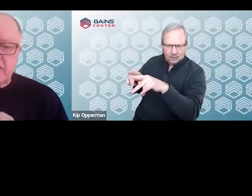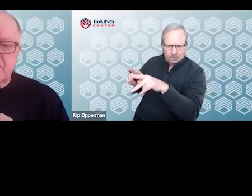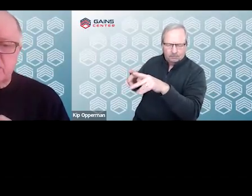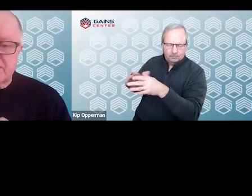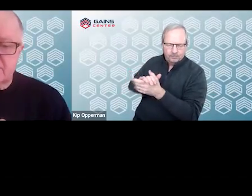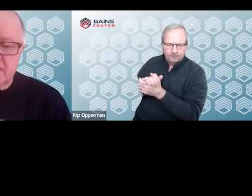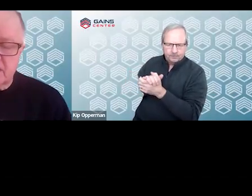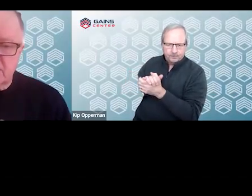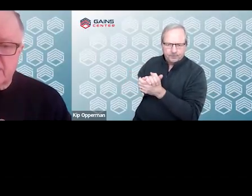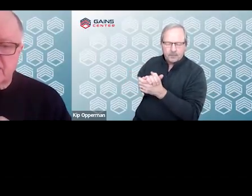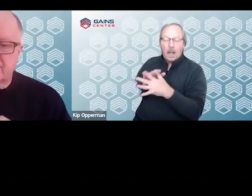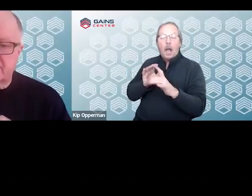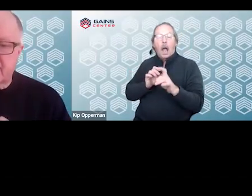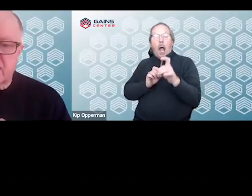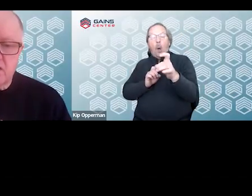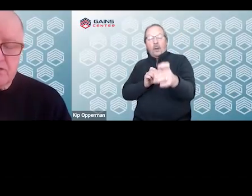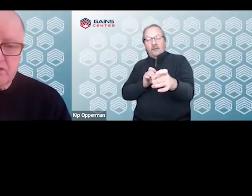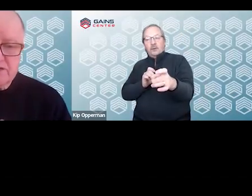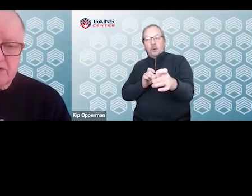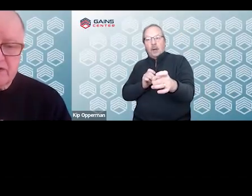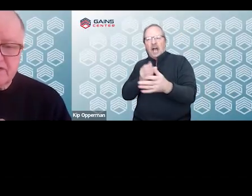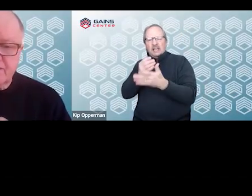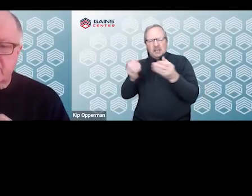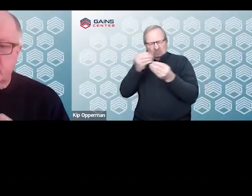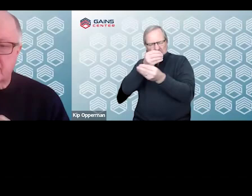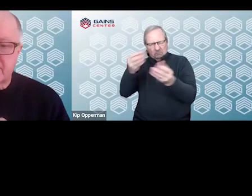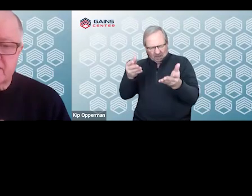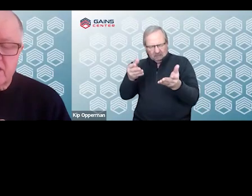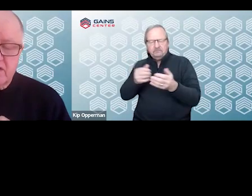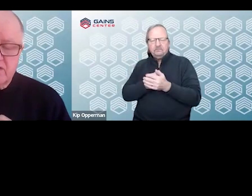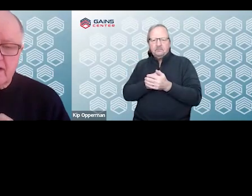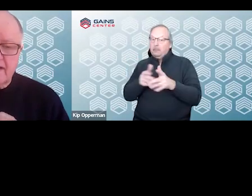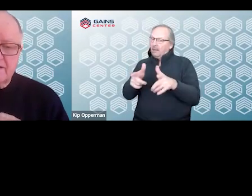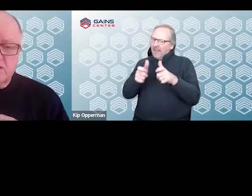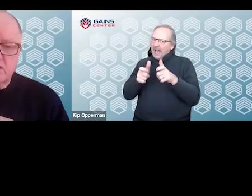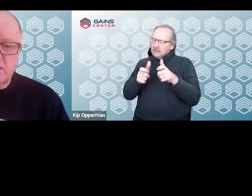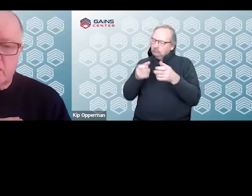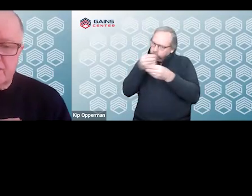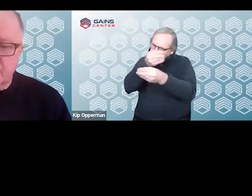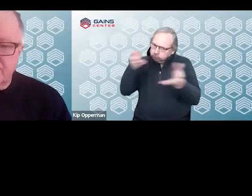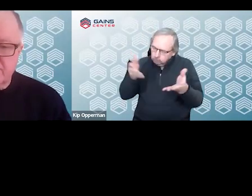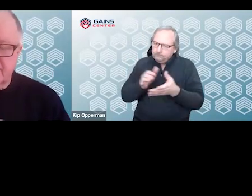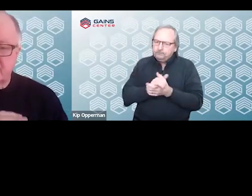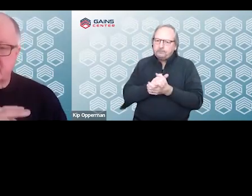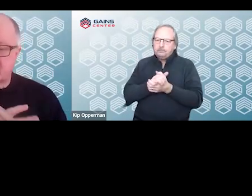But let me give you a little bit of data. I'll go through some of this fairly quickly and try to get to what you're interested in